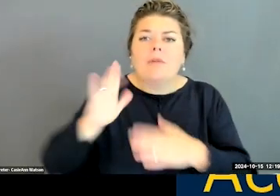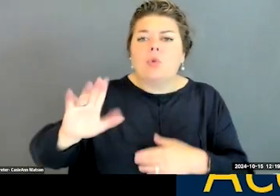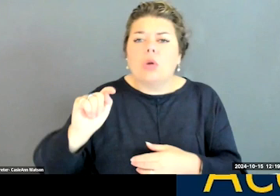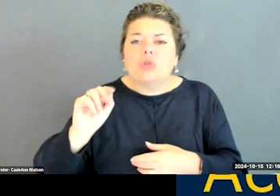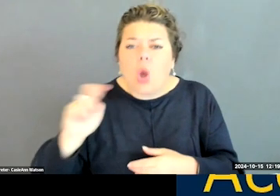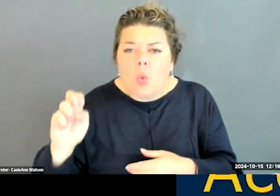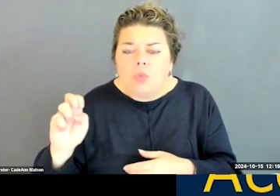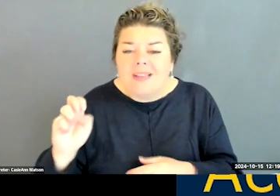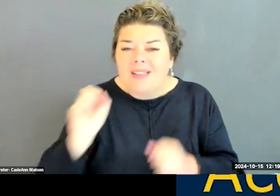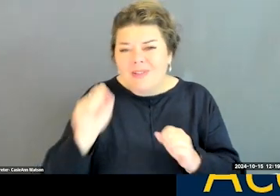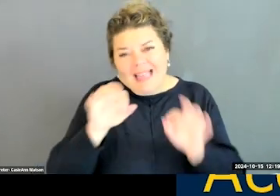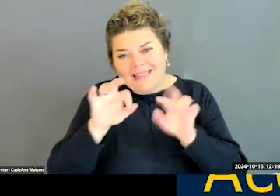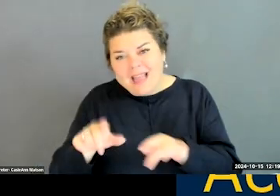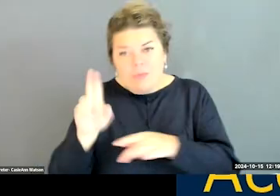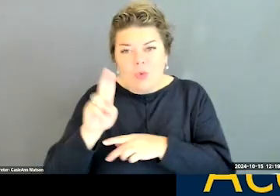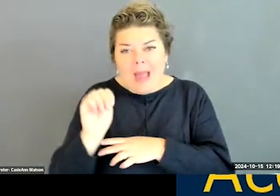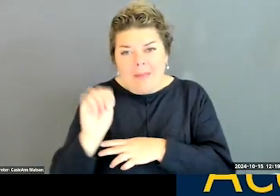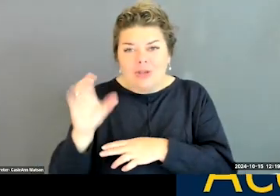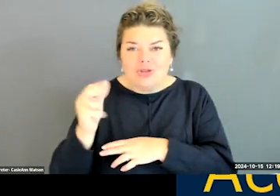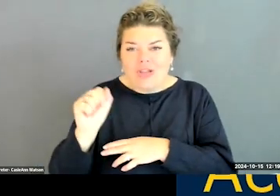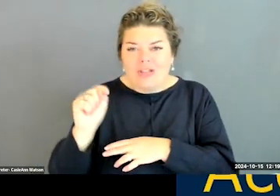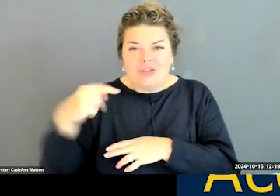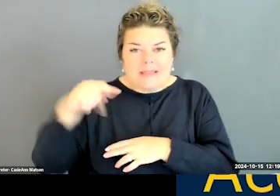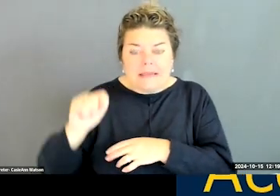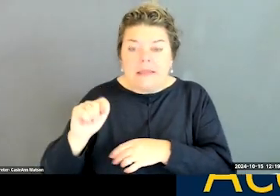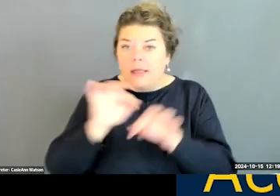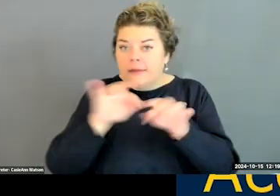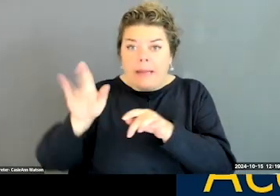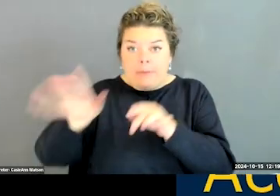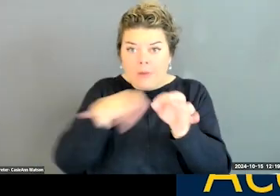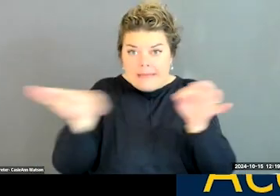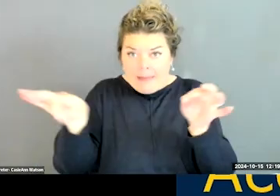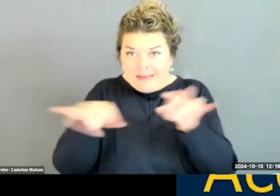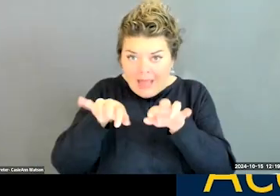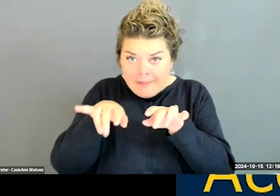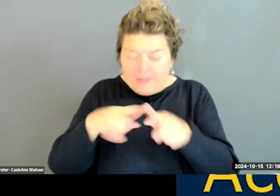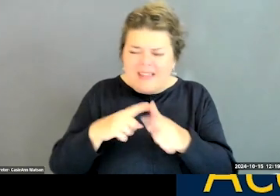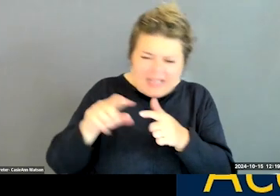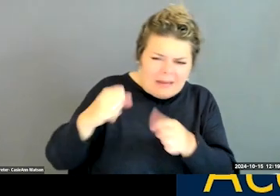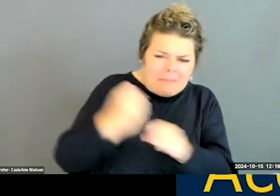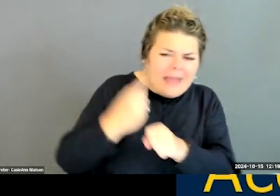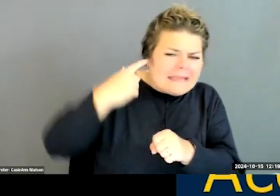Though you can type into UM ChatGPT, your statement and say, "Please make this sound more assertive."